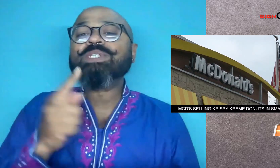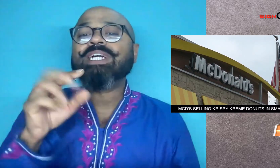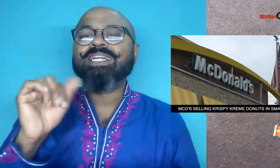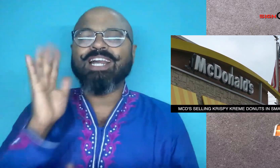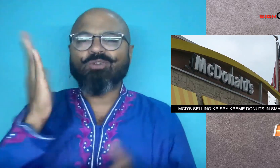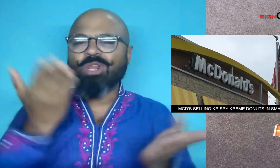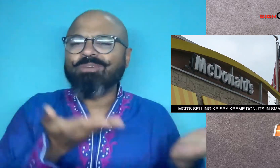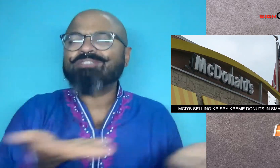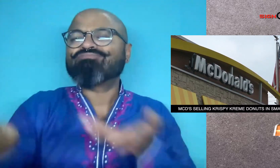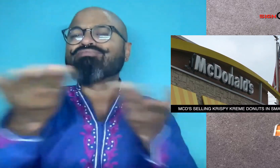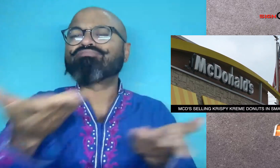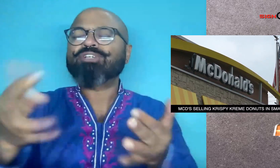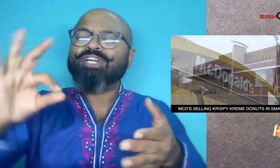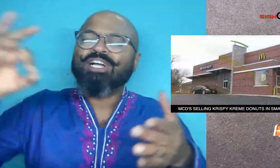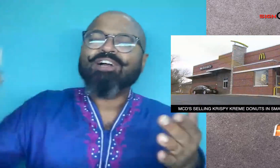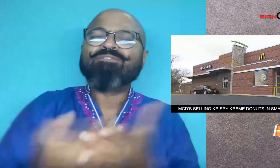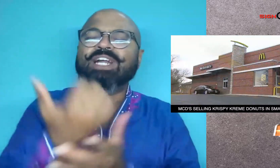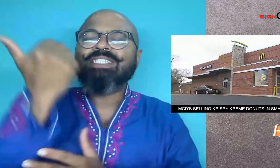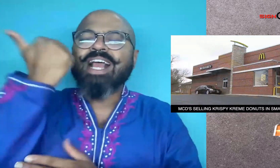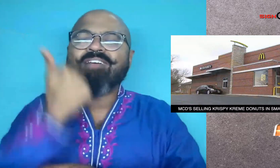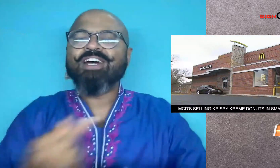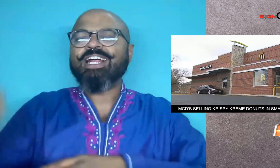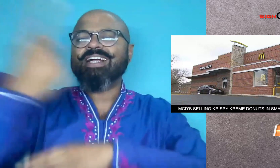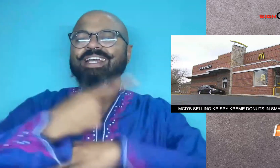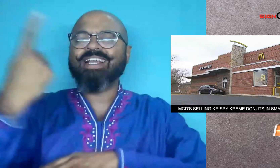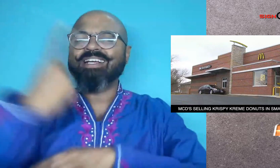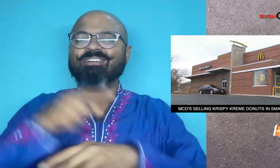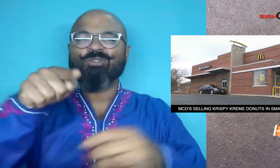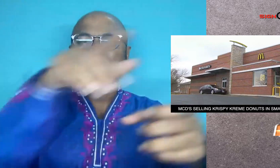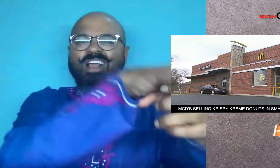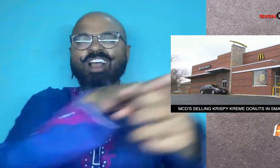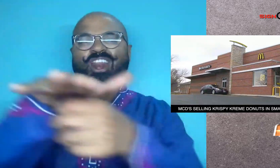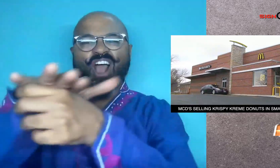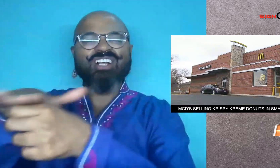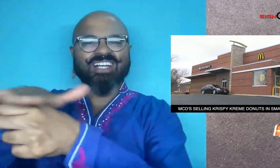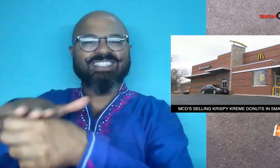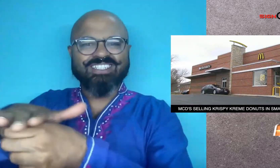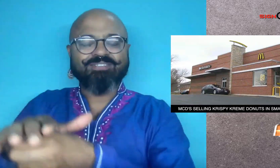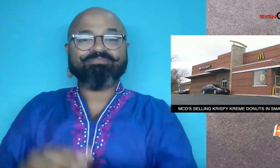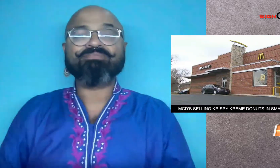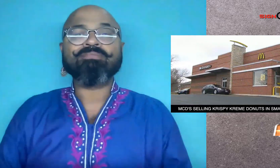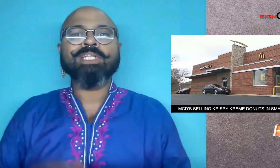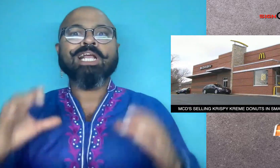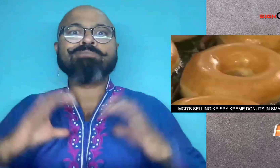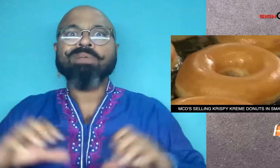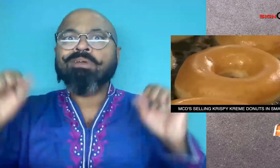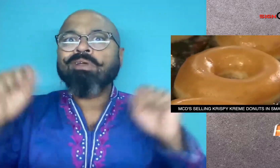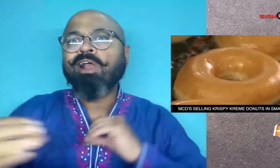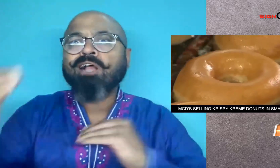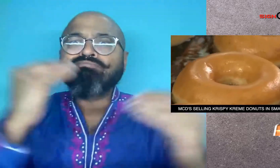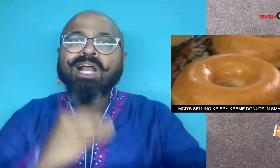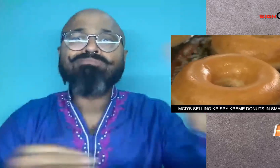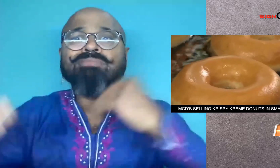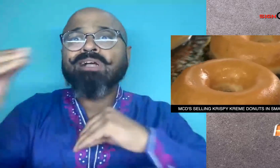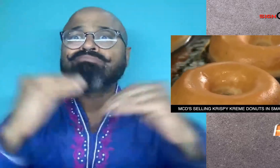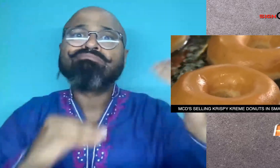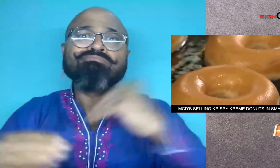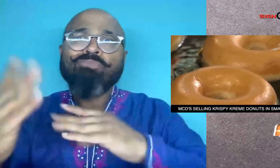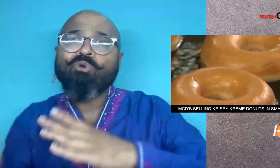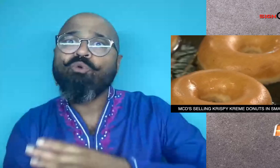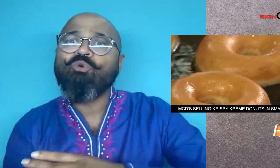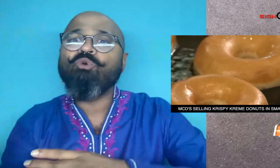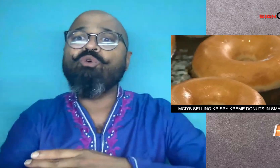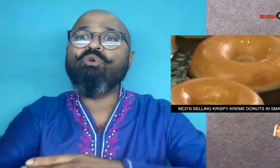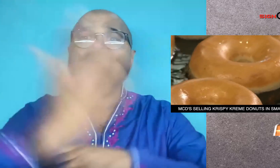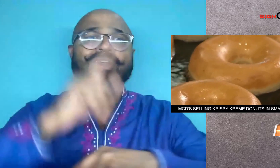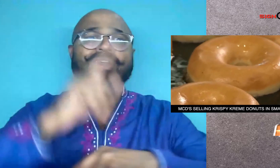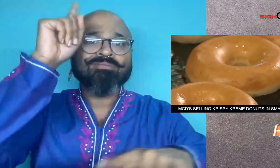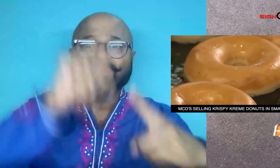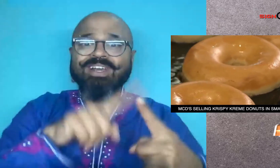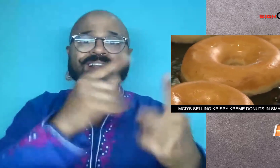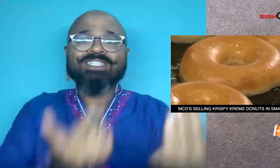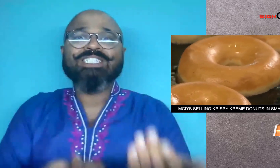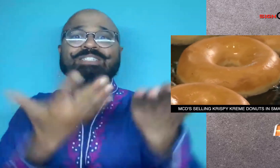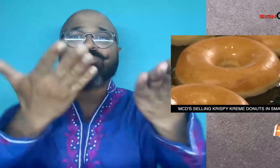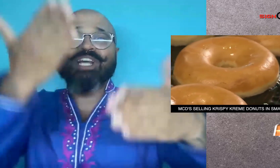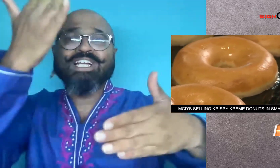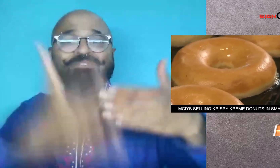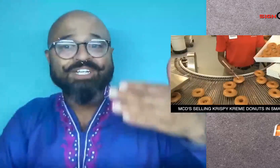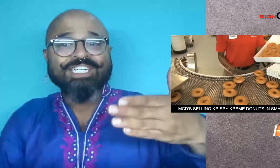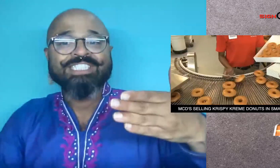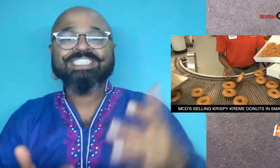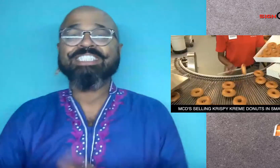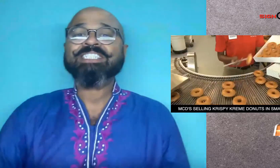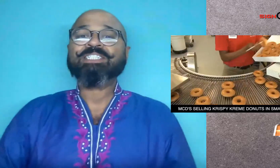glazed doughnut The sweet treats will be delivered fresh everyday